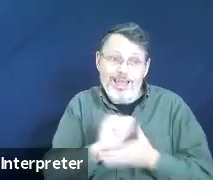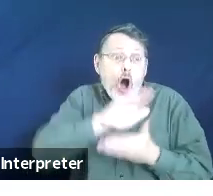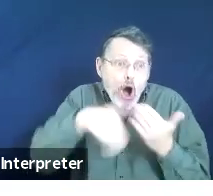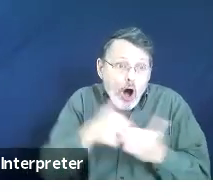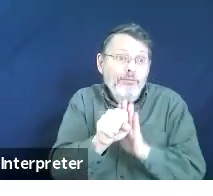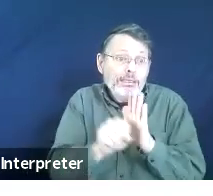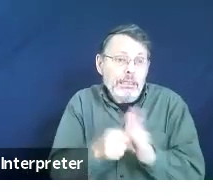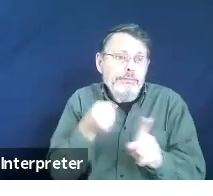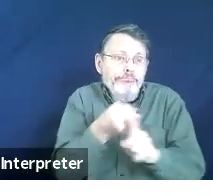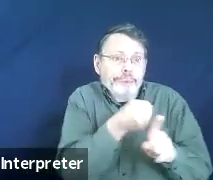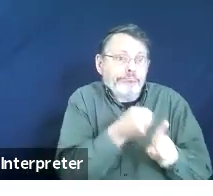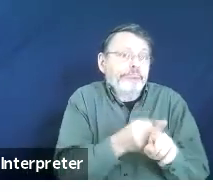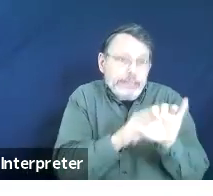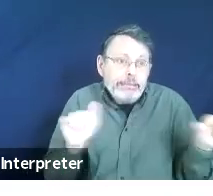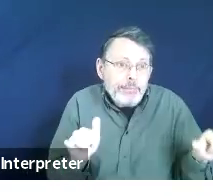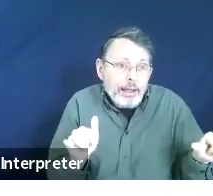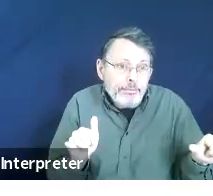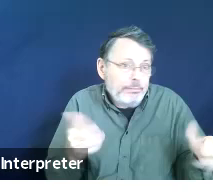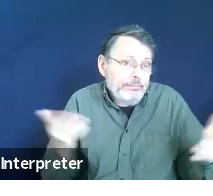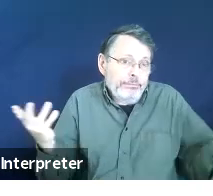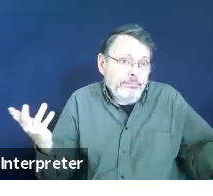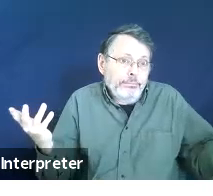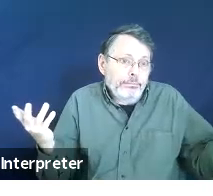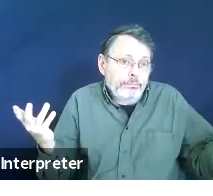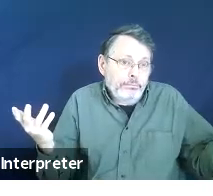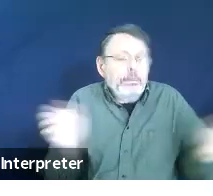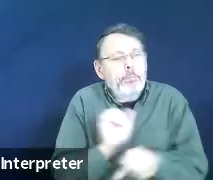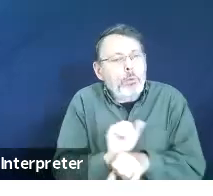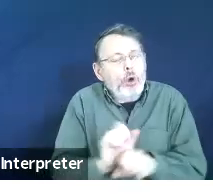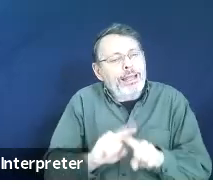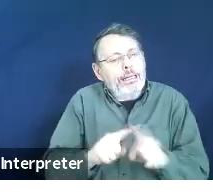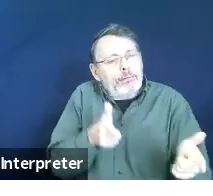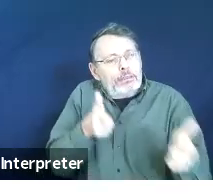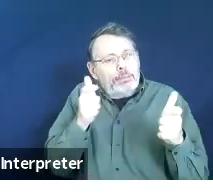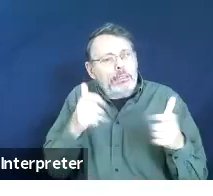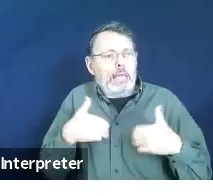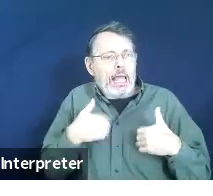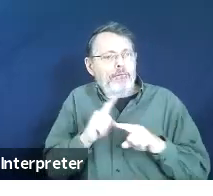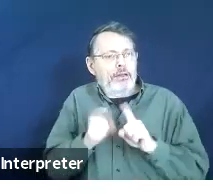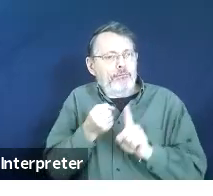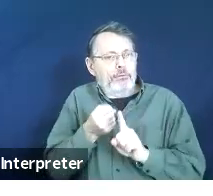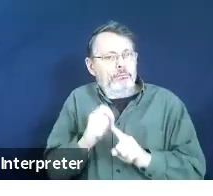is activated at the same time, but working at different paces and having different impact levels